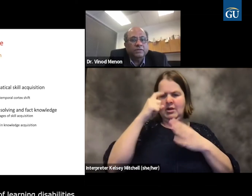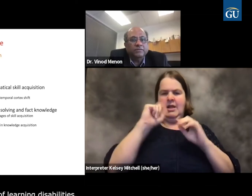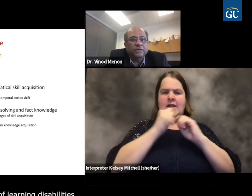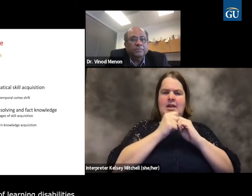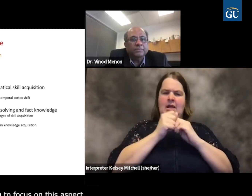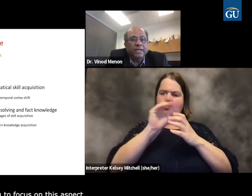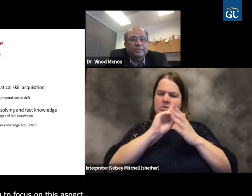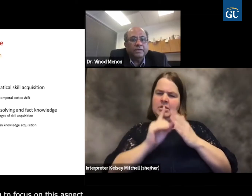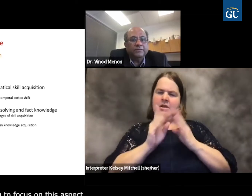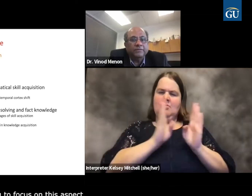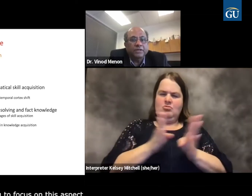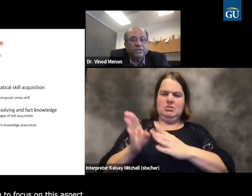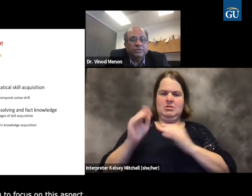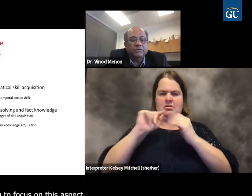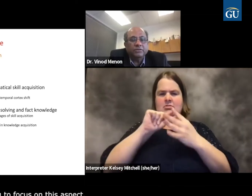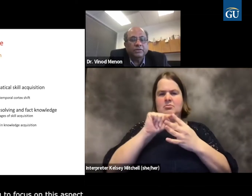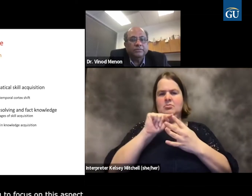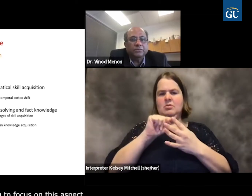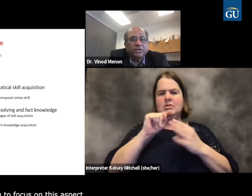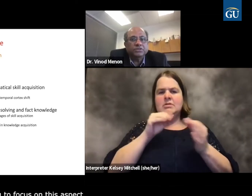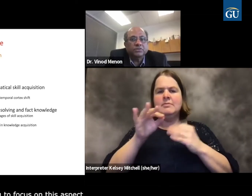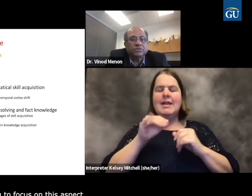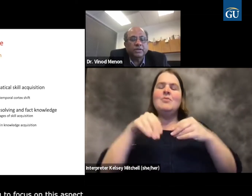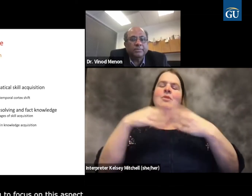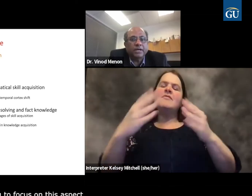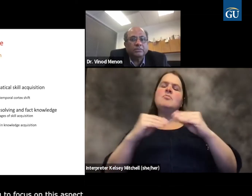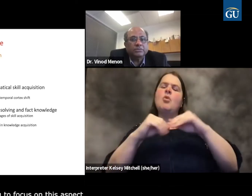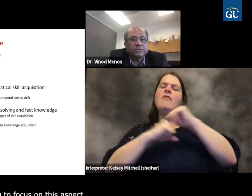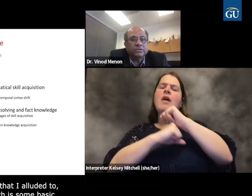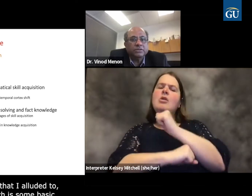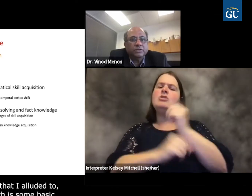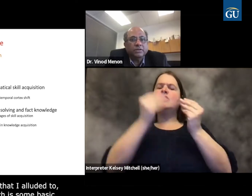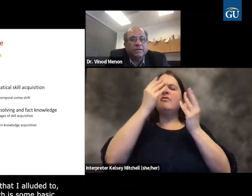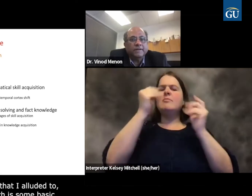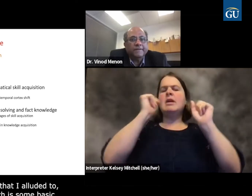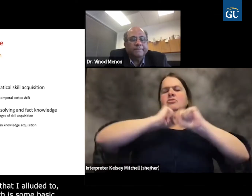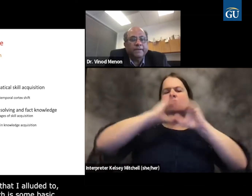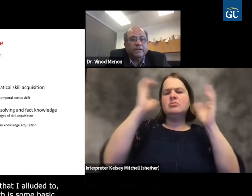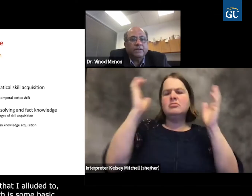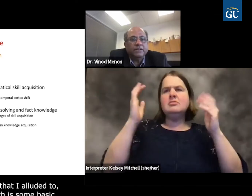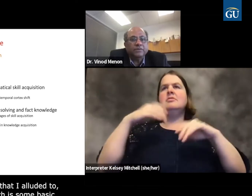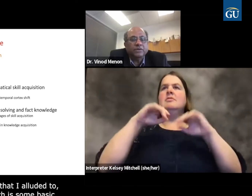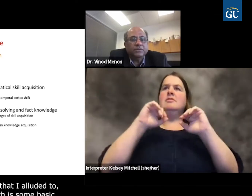which is some basic and foundational information